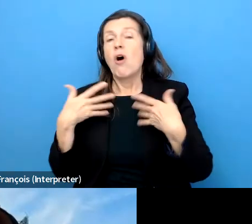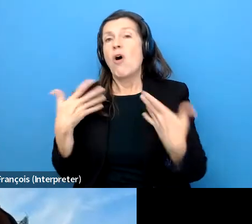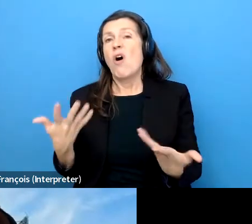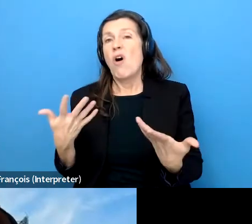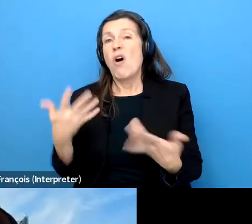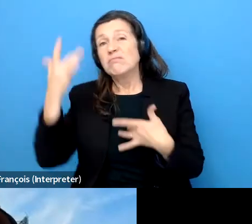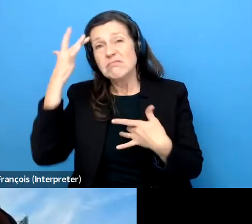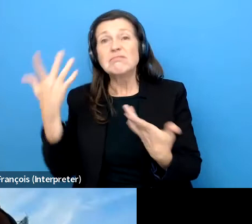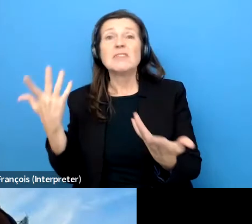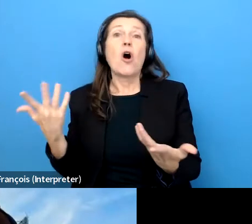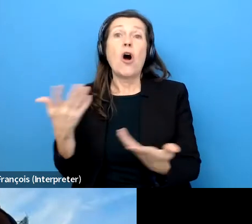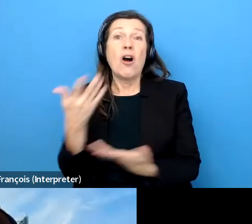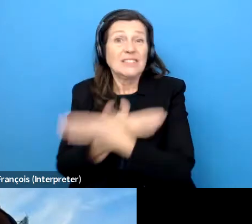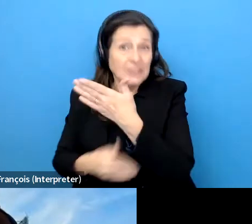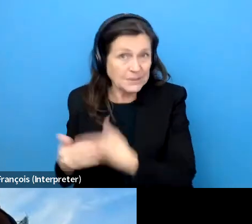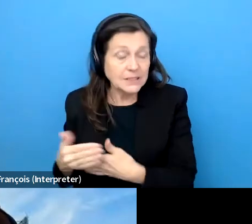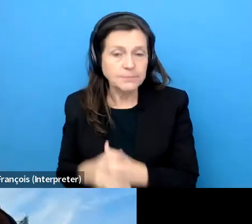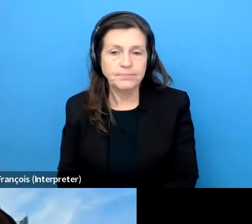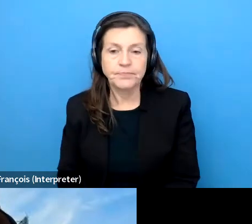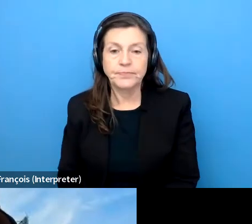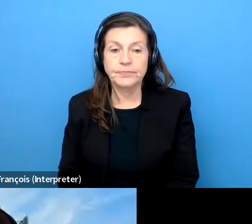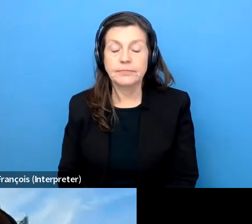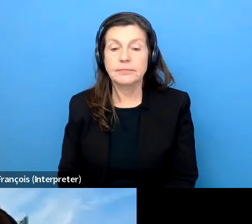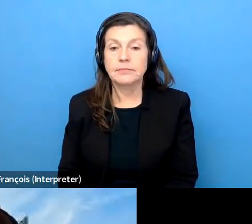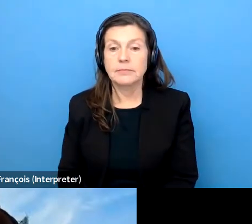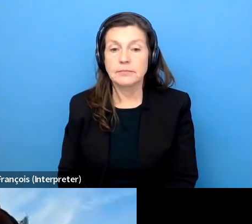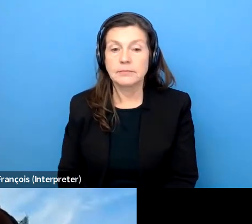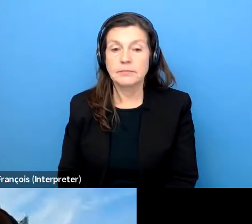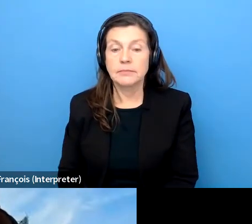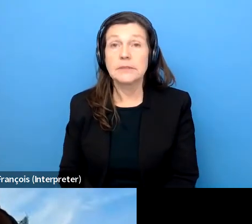When the offence is particularly grave, when the victim has been endangered